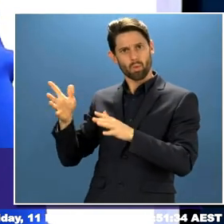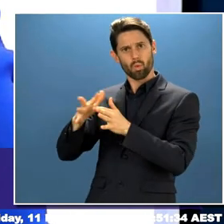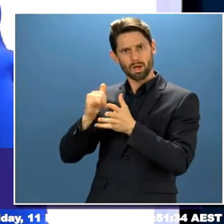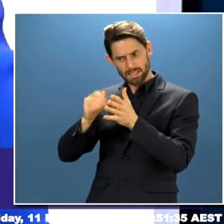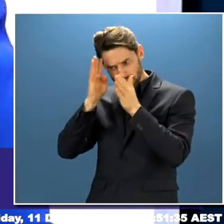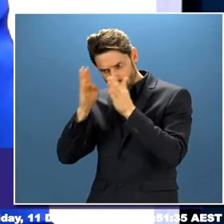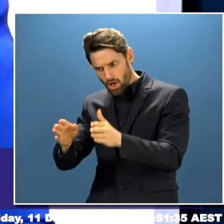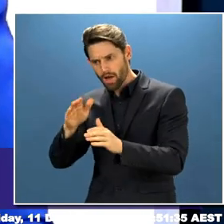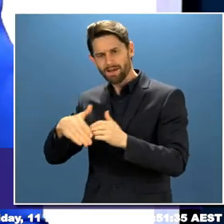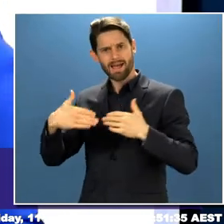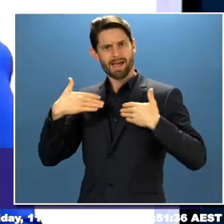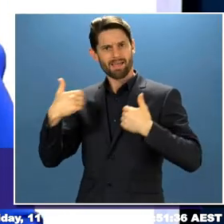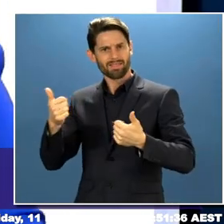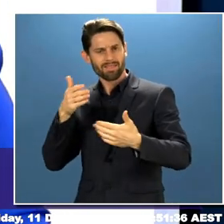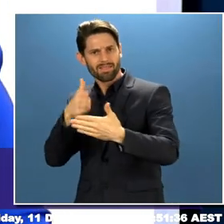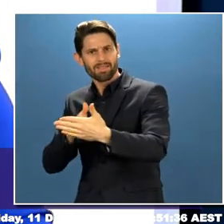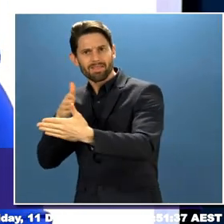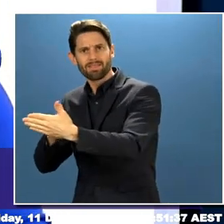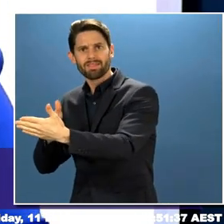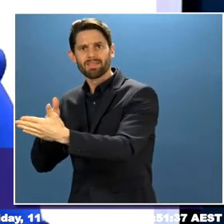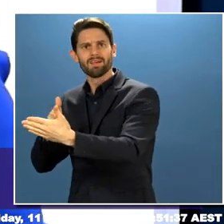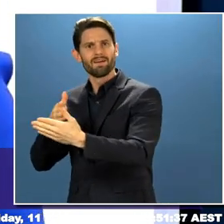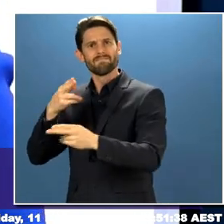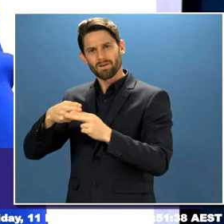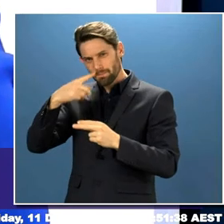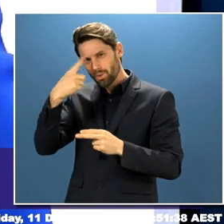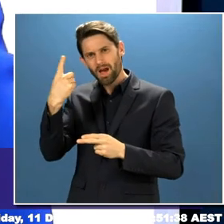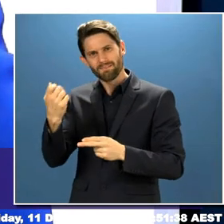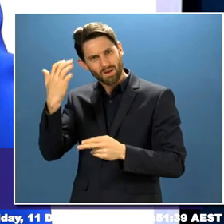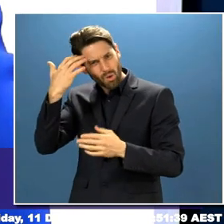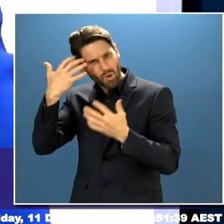cognitive disability at the Homebush hearing earlier this year, and also some